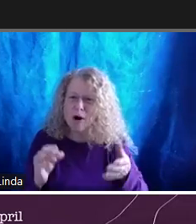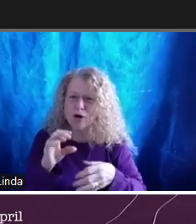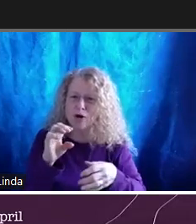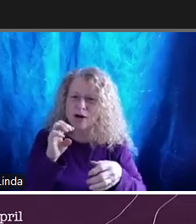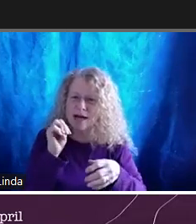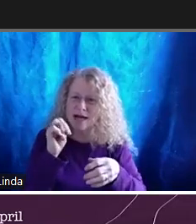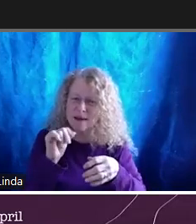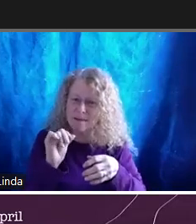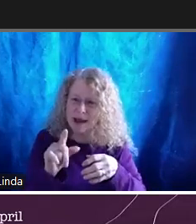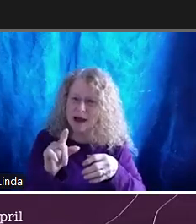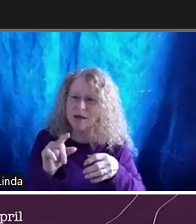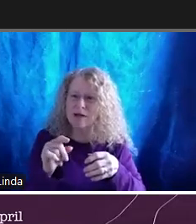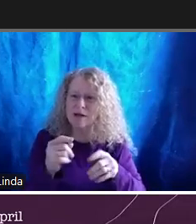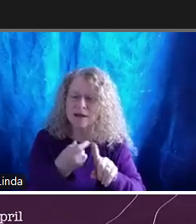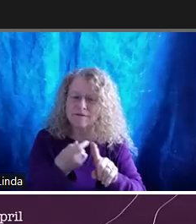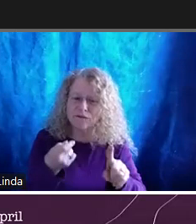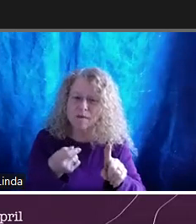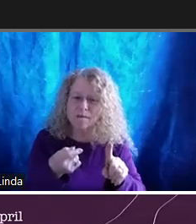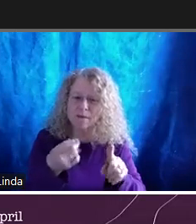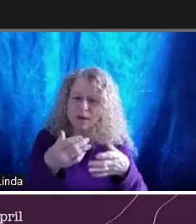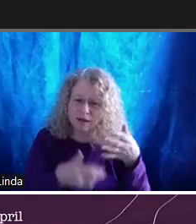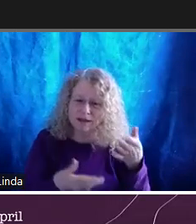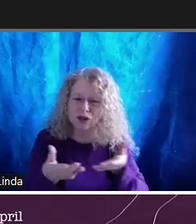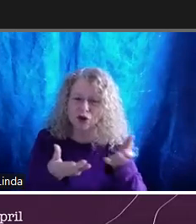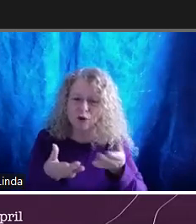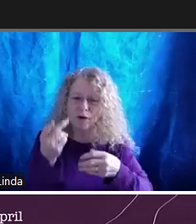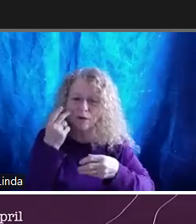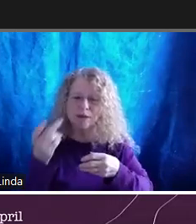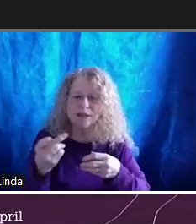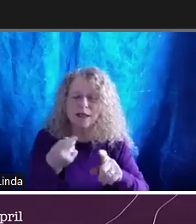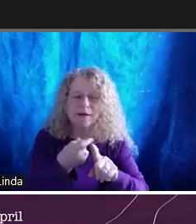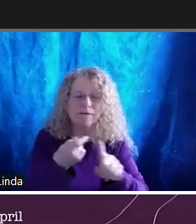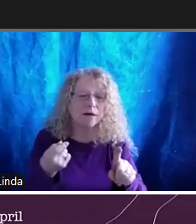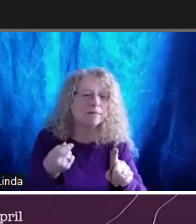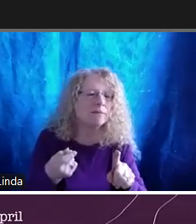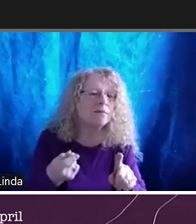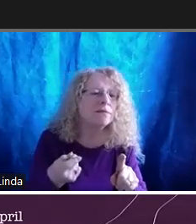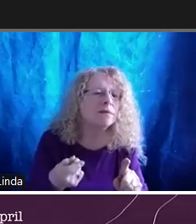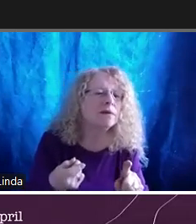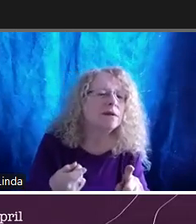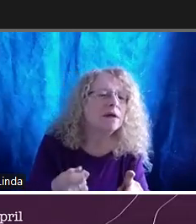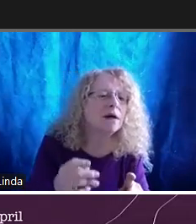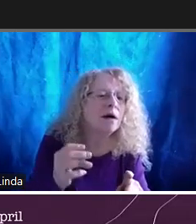IT CAME OUT THROUGH THE LISTSERV, SO YOU CAN SEE IT IS COMING THROUGH PROGRAM PARTNERS WHICH IS THE NAME OF THE LISTSERV.